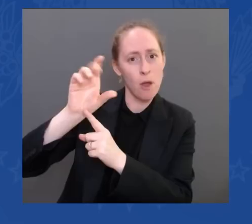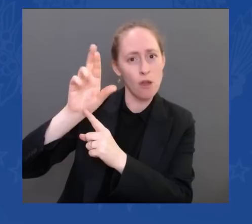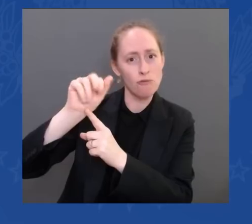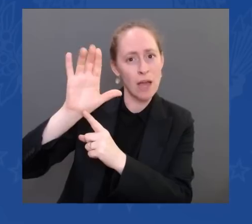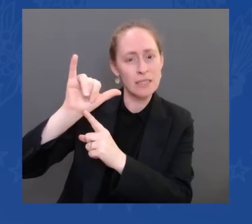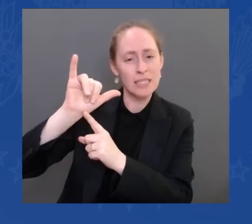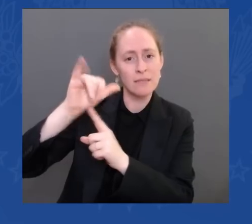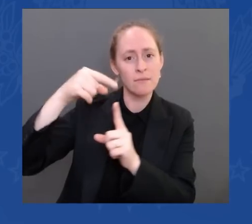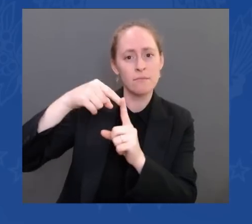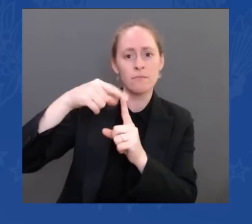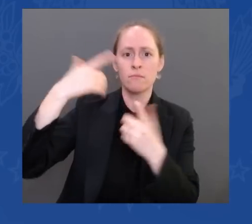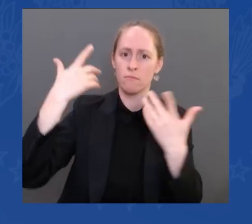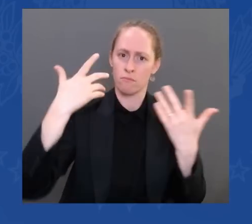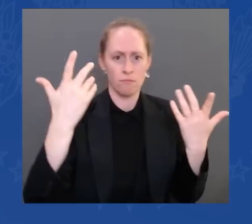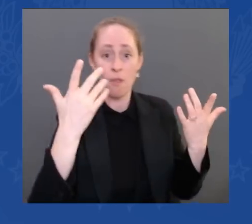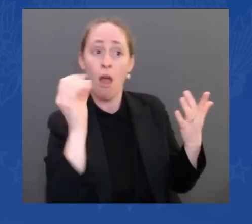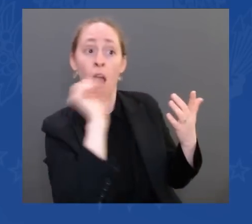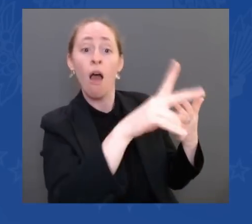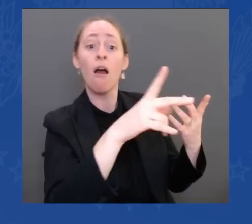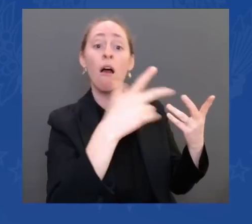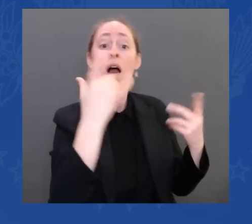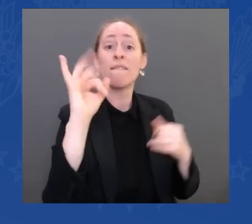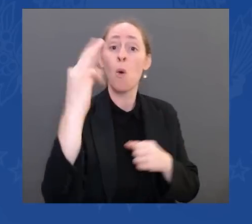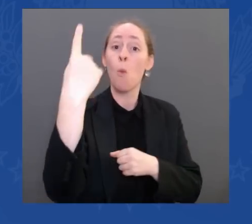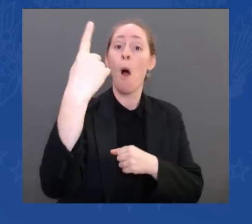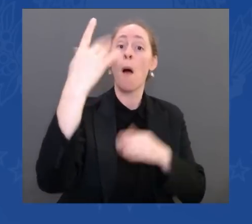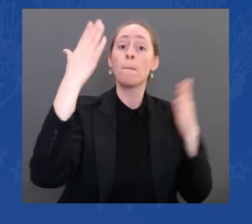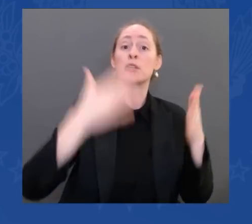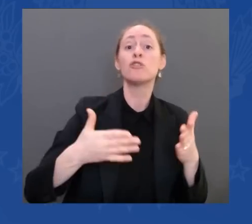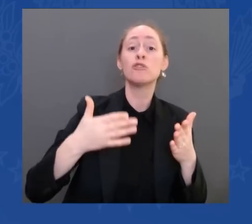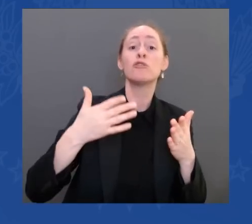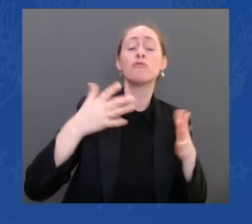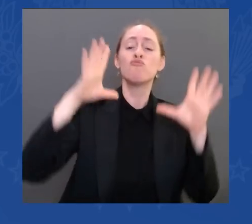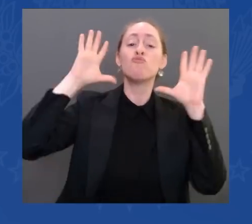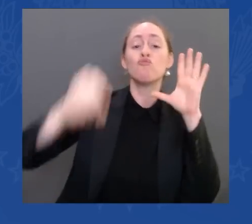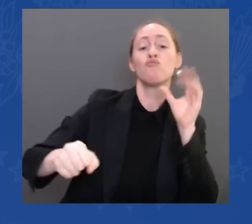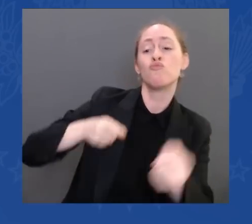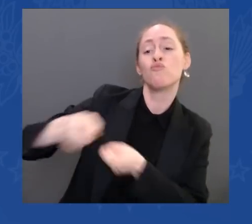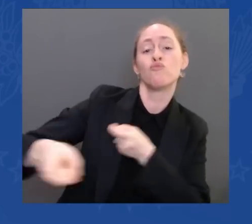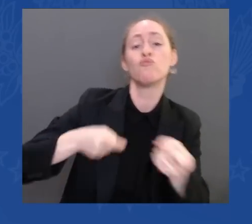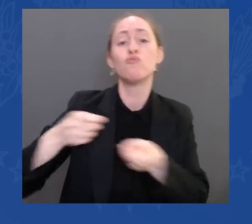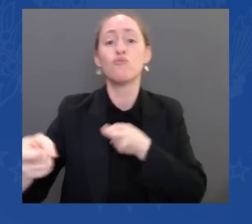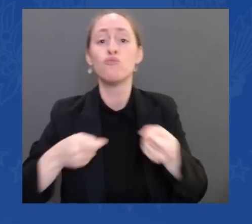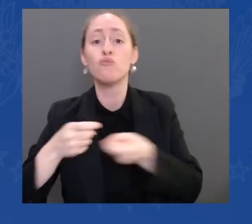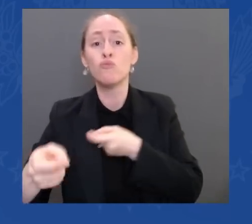They keep coming. Their appetite for power continues to grow. And every worker in this facility